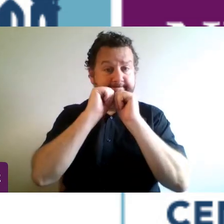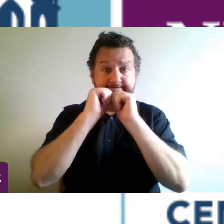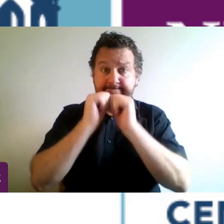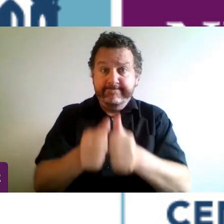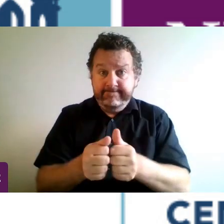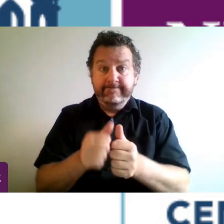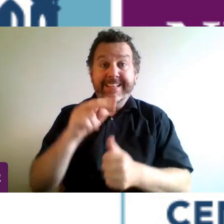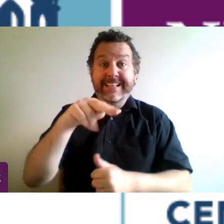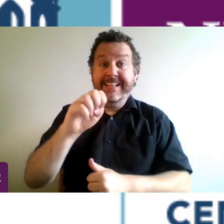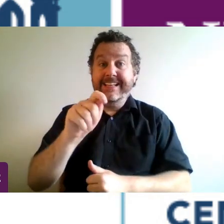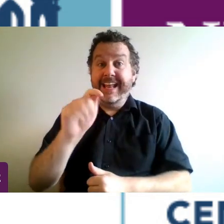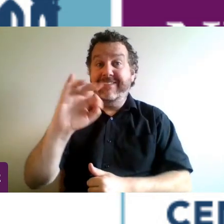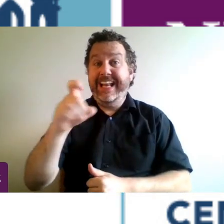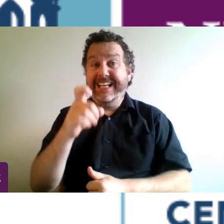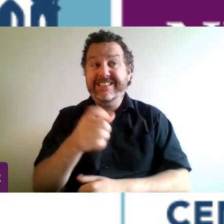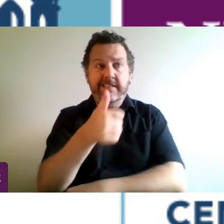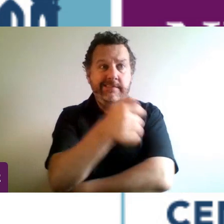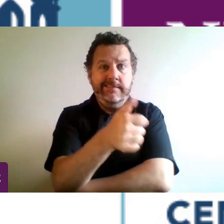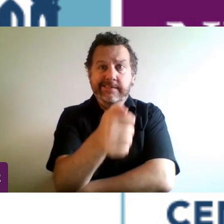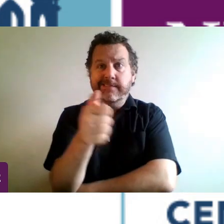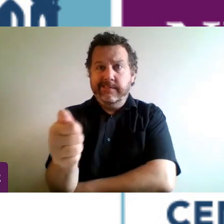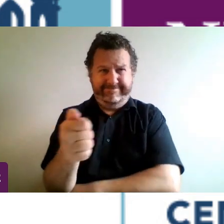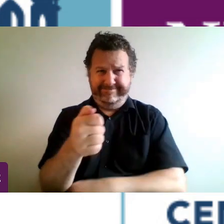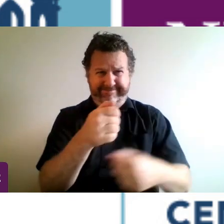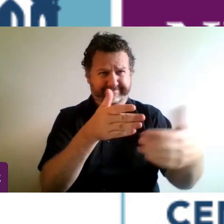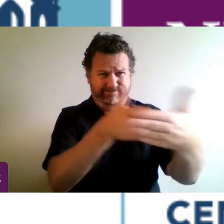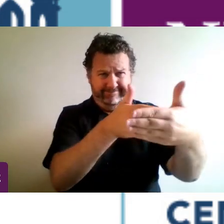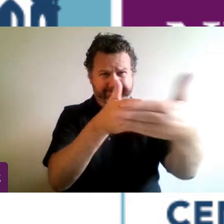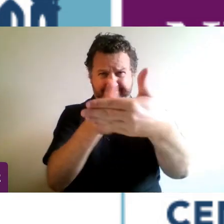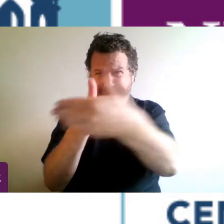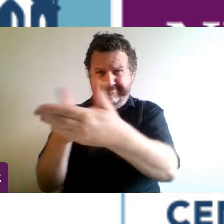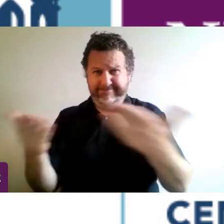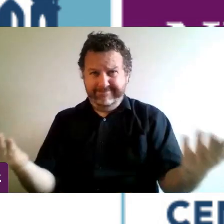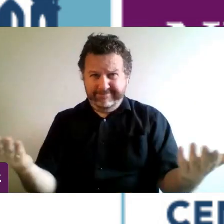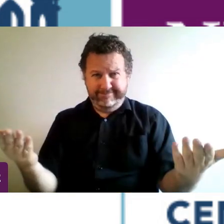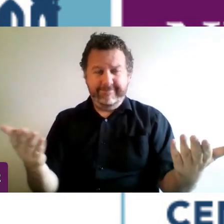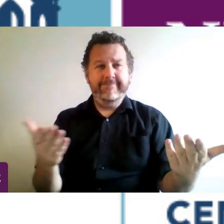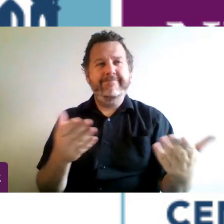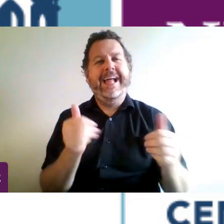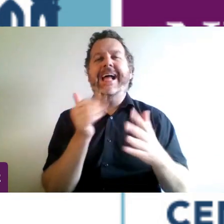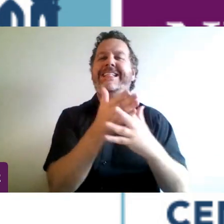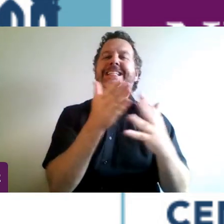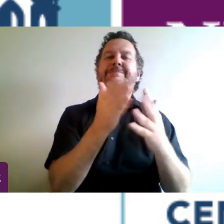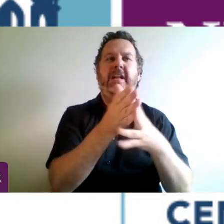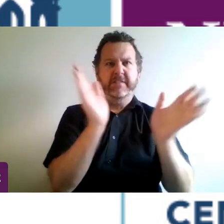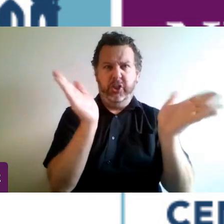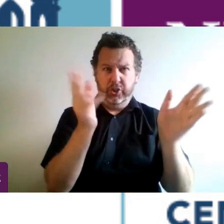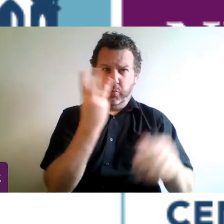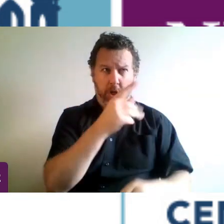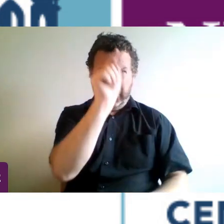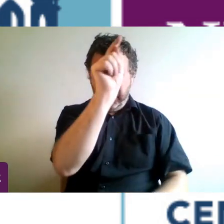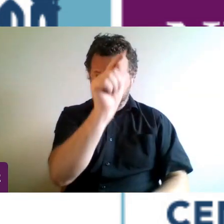nothing that you can watch Netflix. You have reached the end of the material that is available to you.